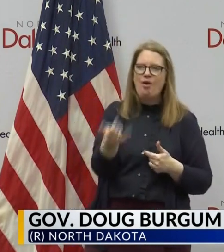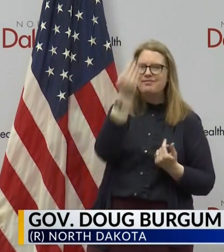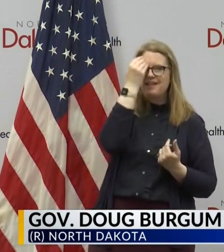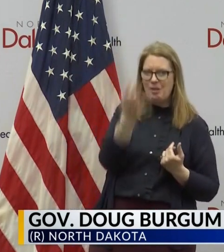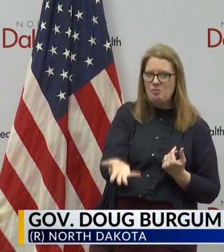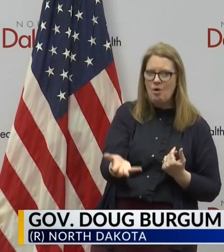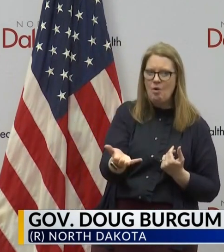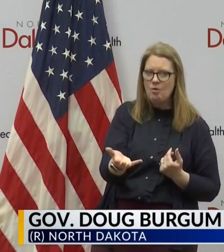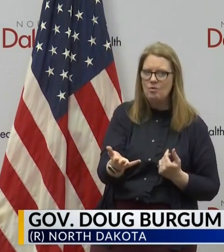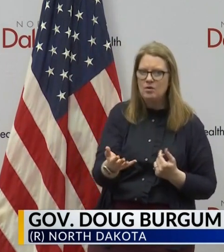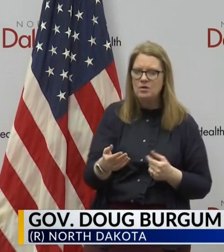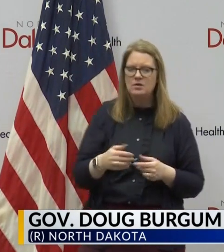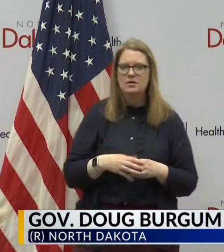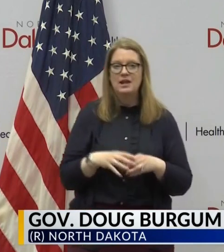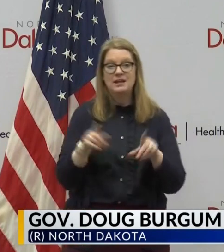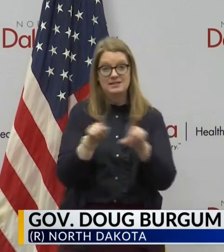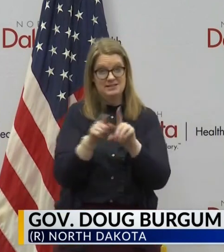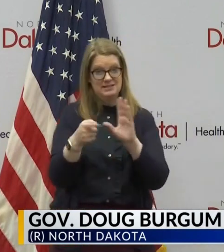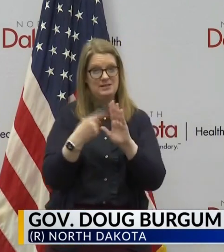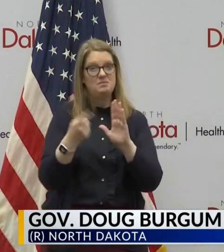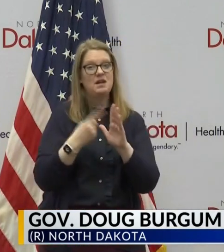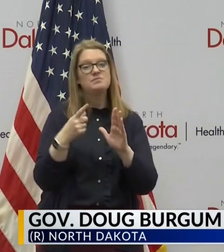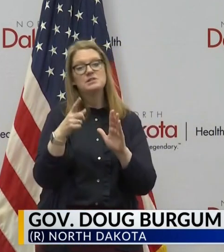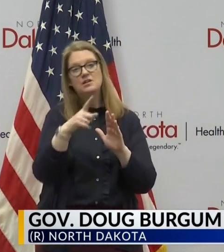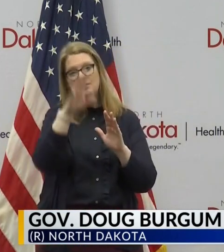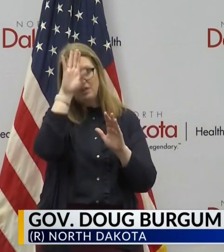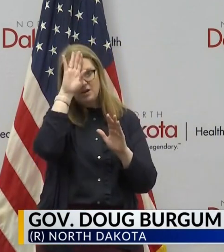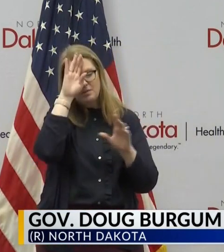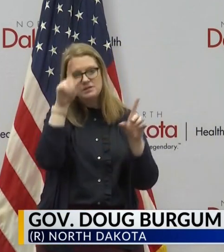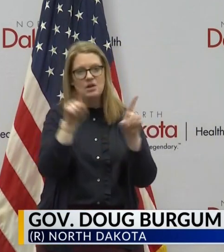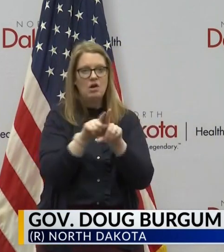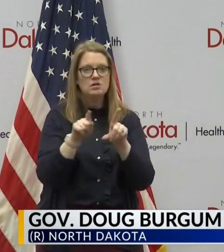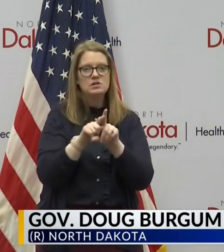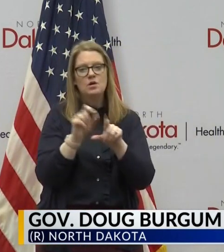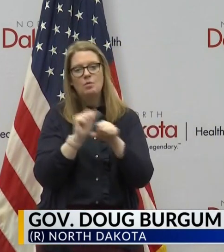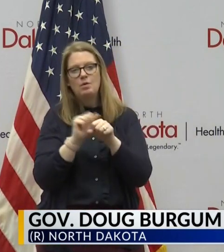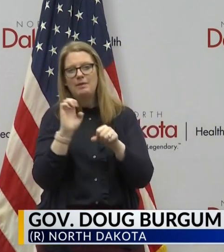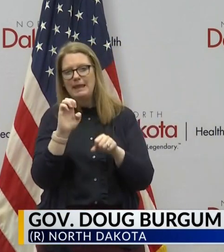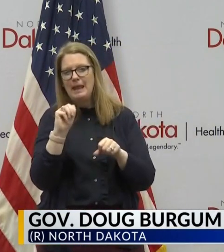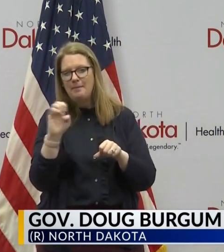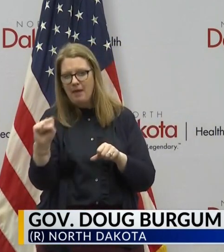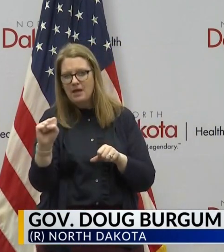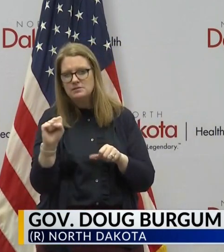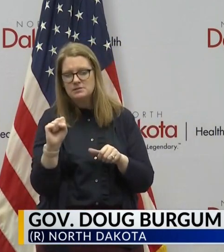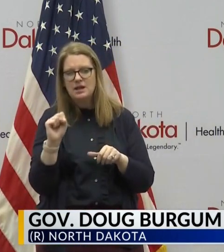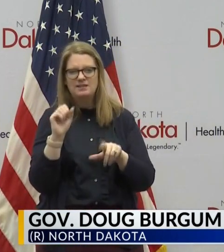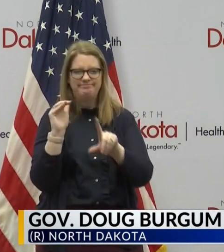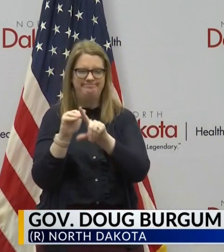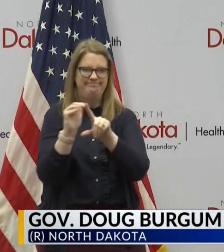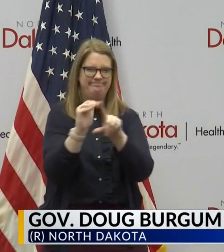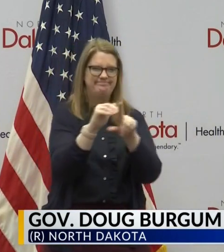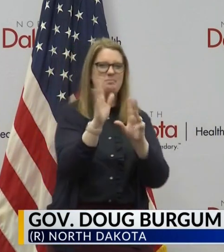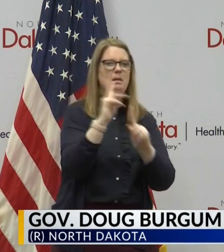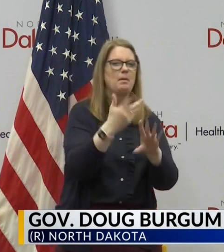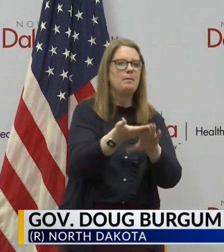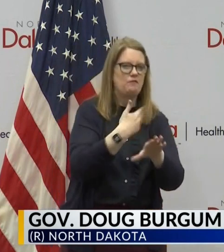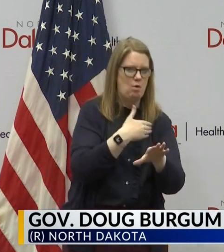LET THE AUTHORITIES KNOW IF YOU PLAN A BURN, WE WANT TO MAKE SURE THE VOLUNTEER FIREWORKS,